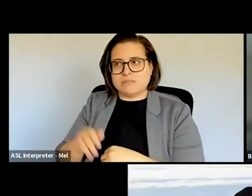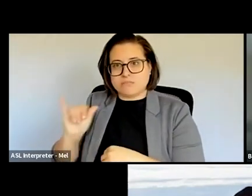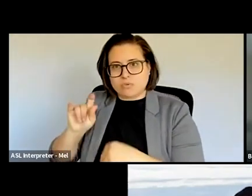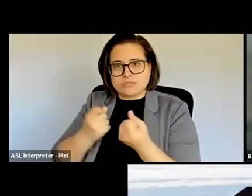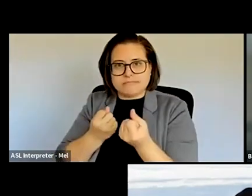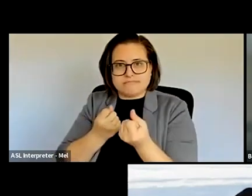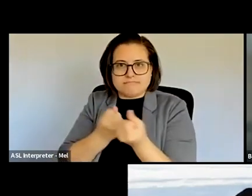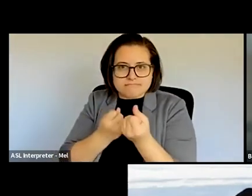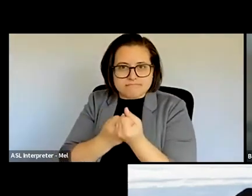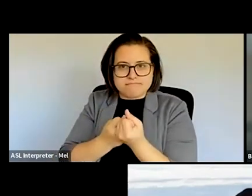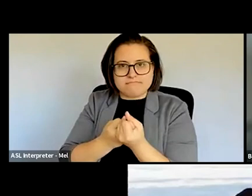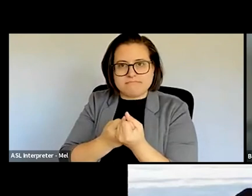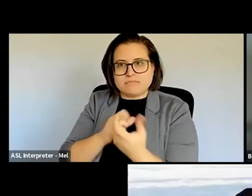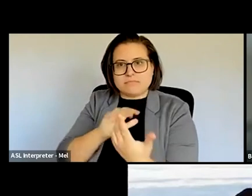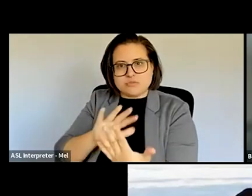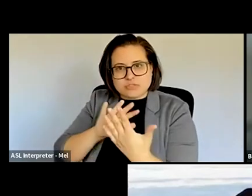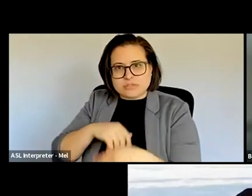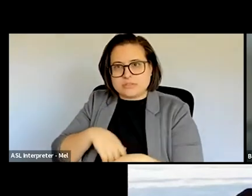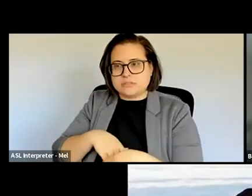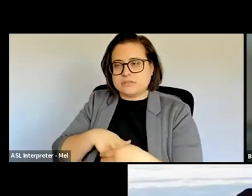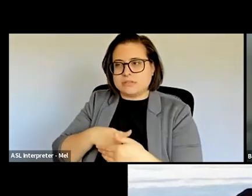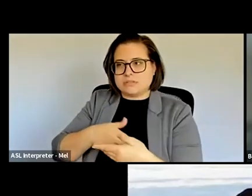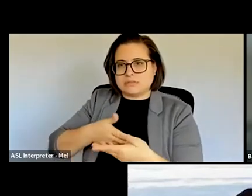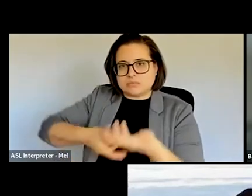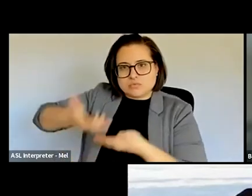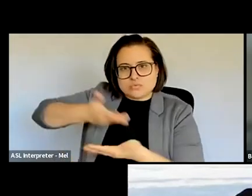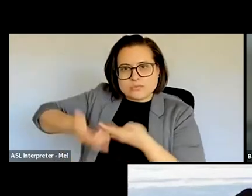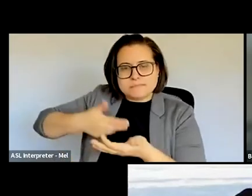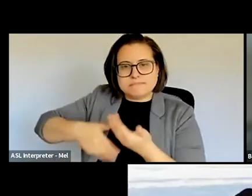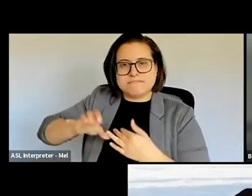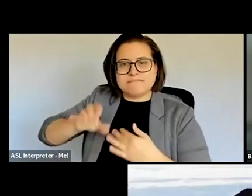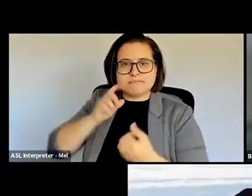interfaces and interaction techniques that support attribution and explainability.